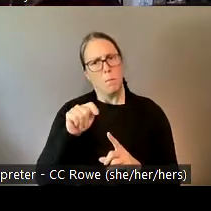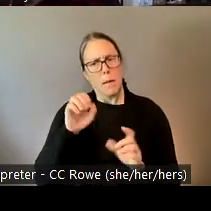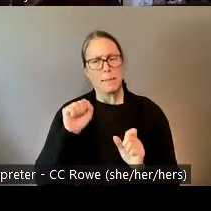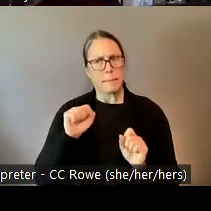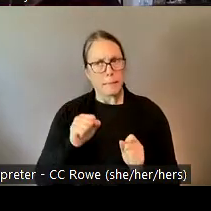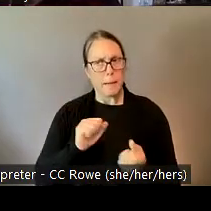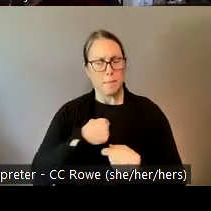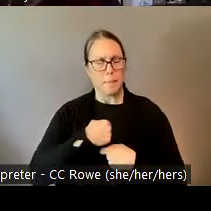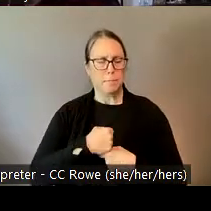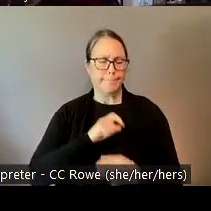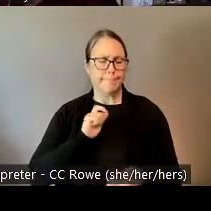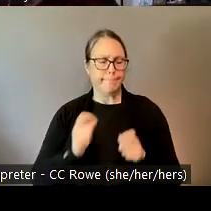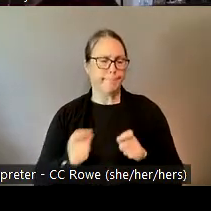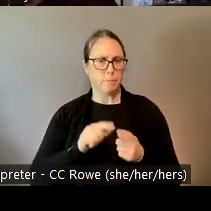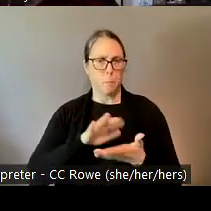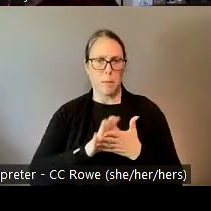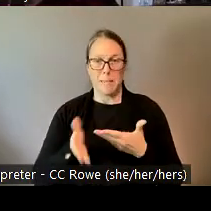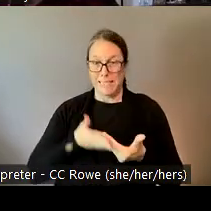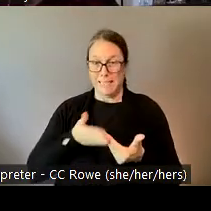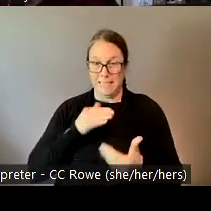in a short amount of time and with minimal effort.